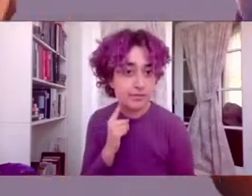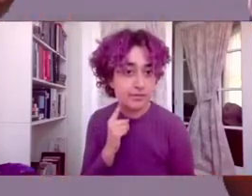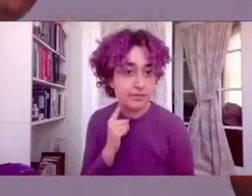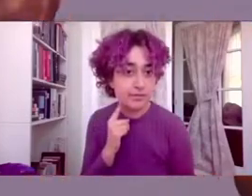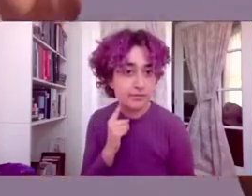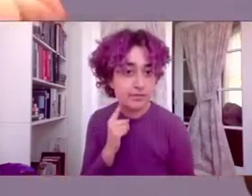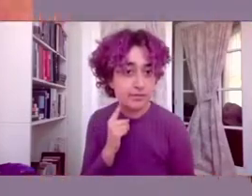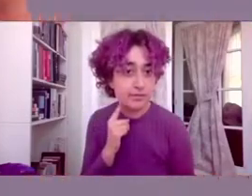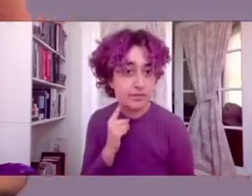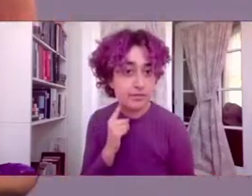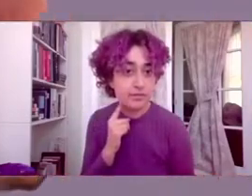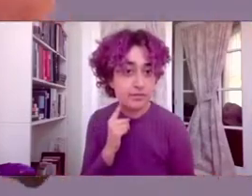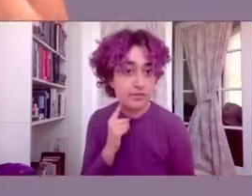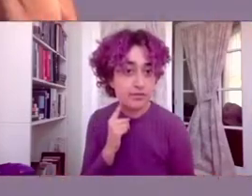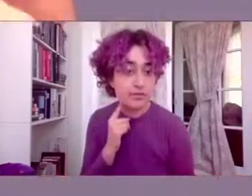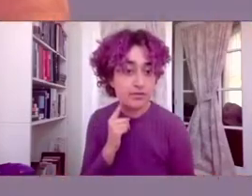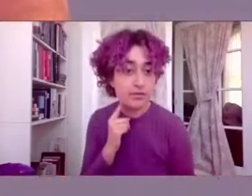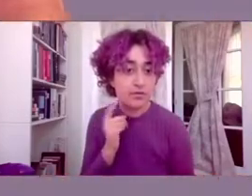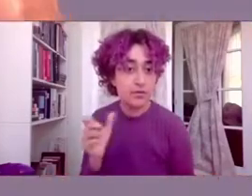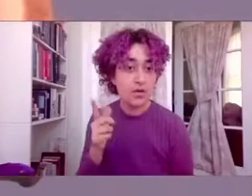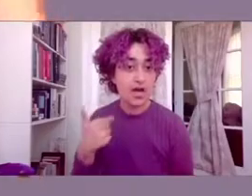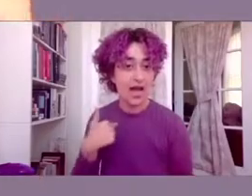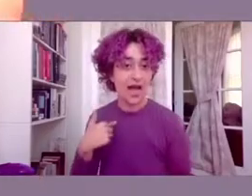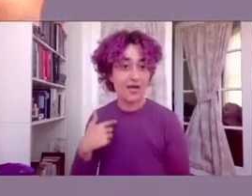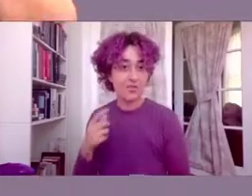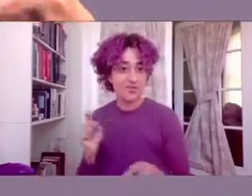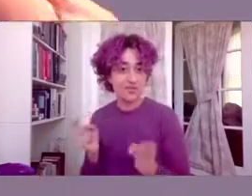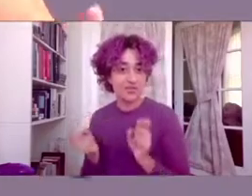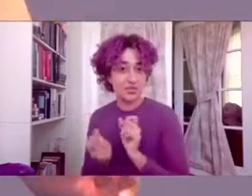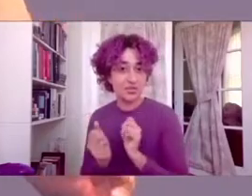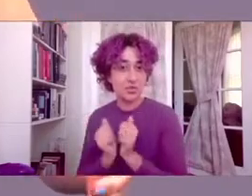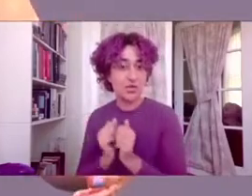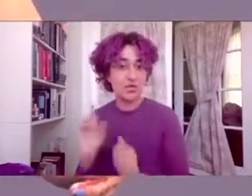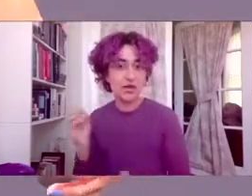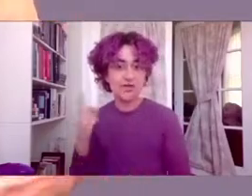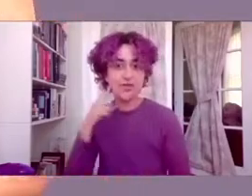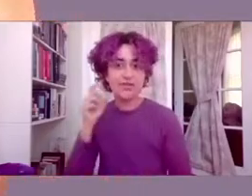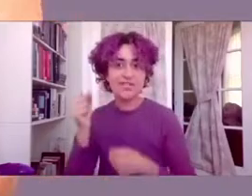Well, I have been investing in democracy for years,